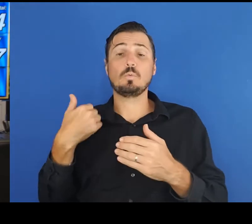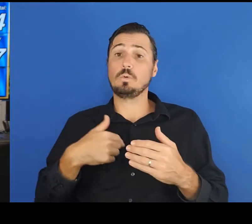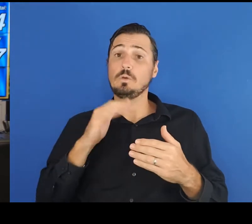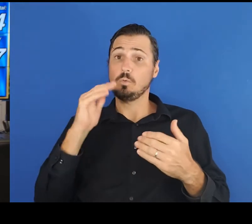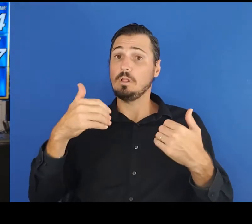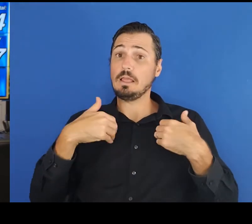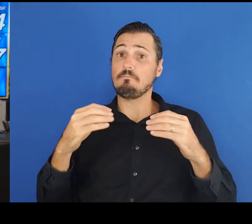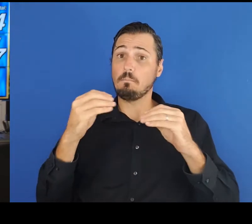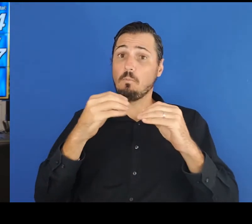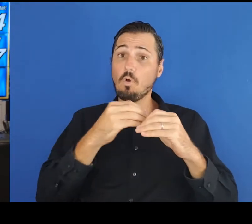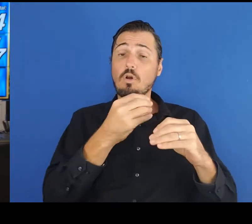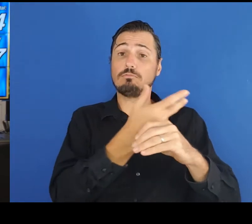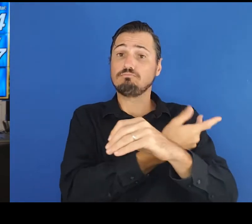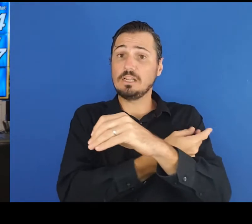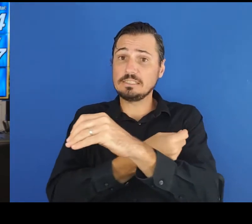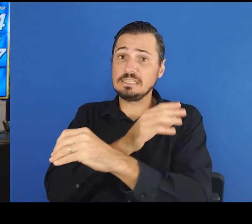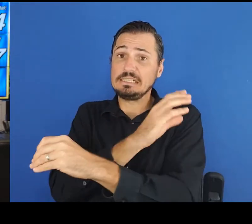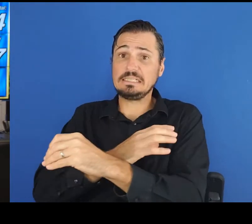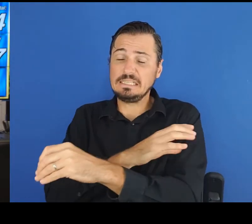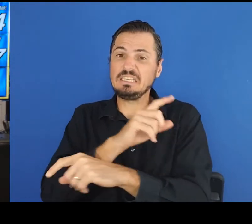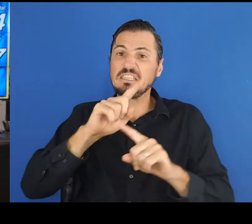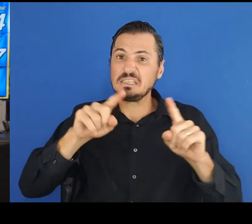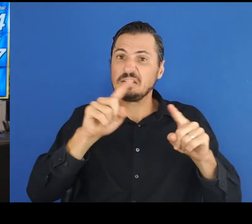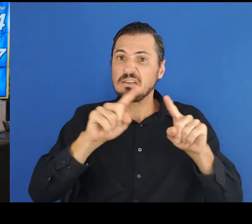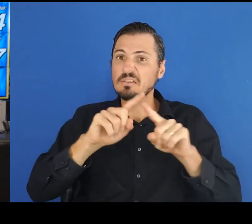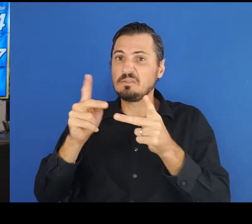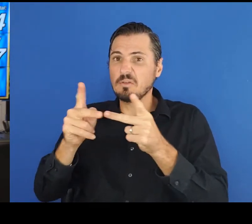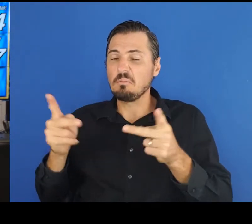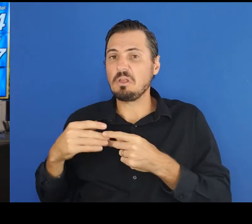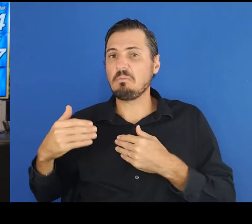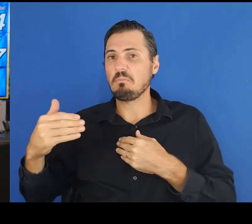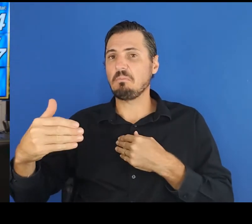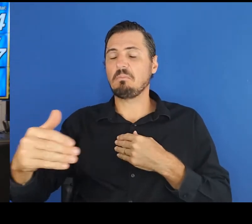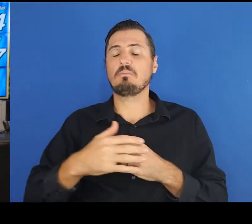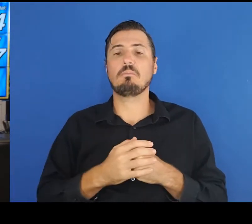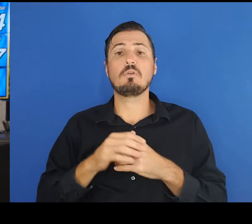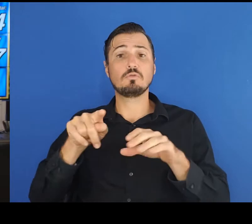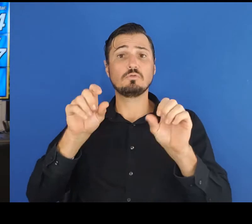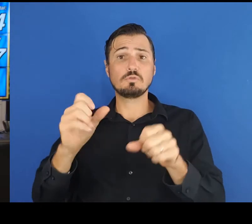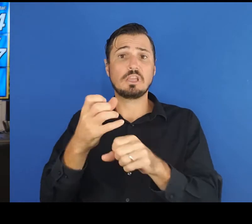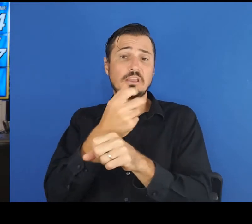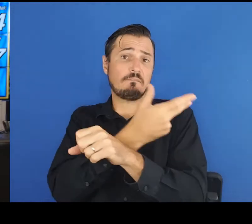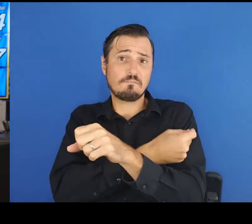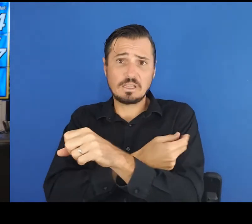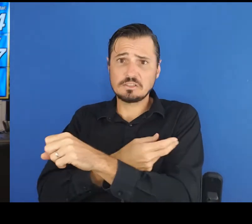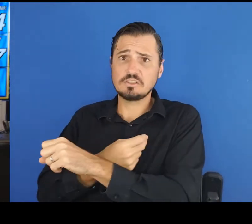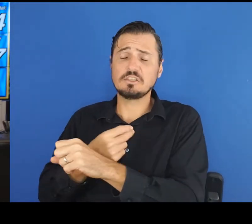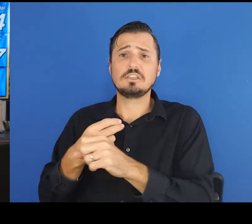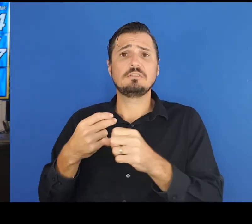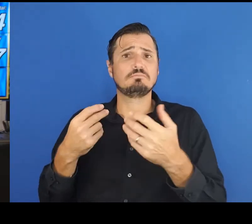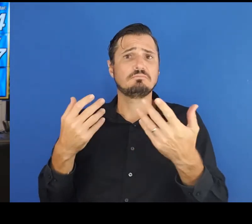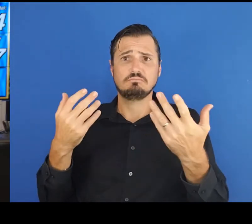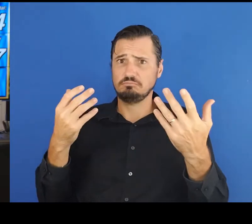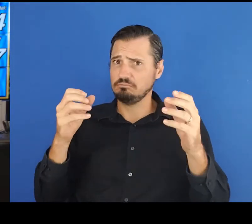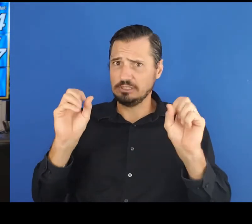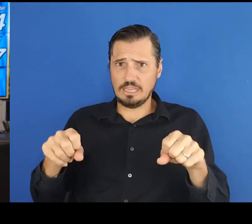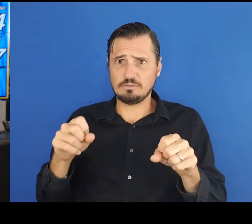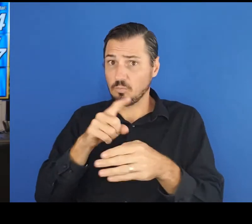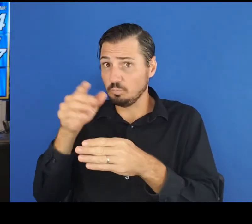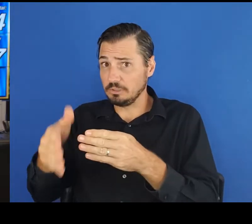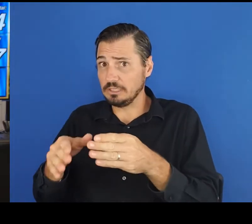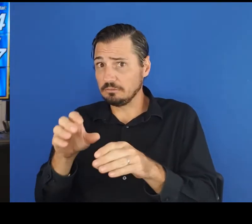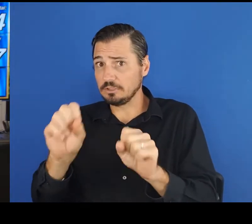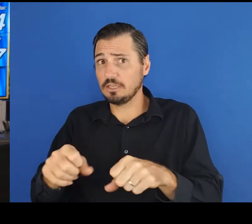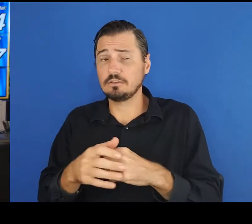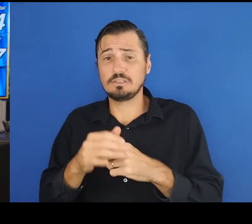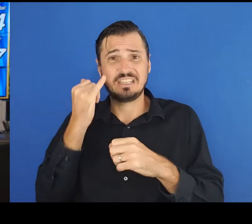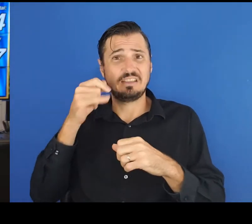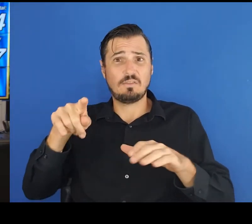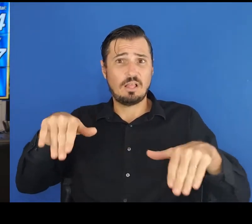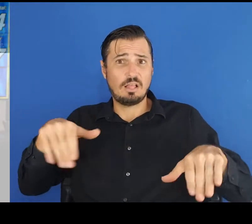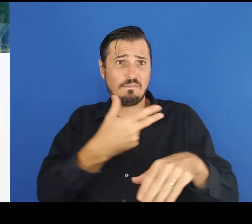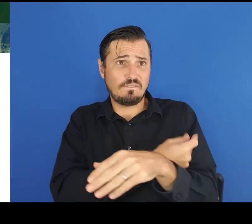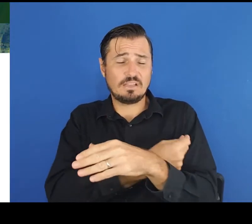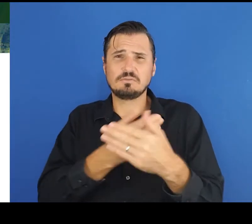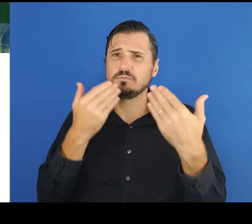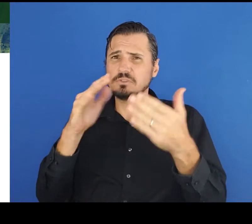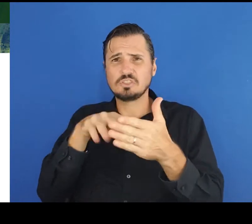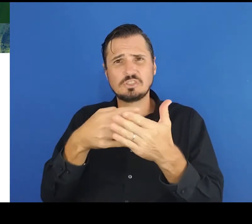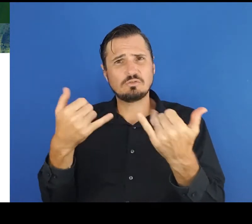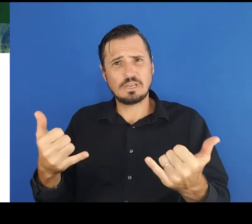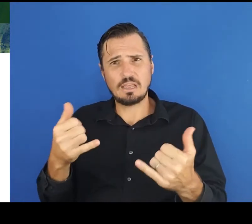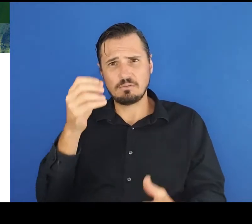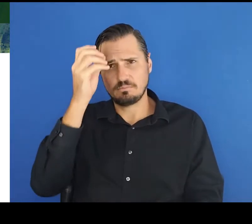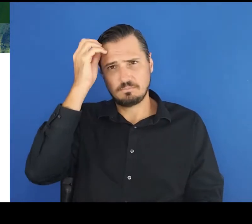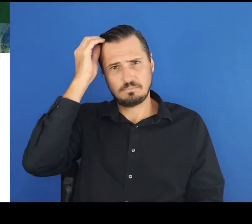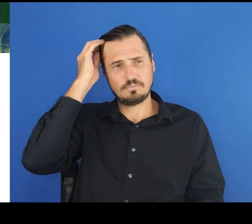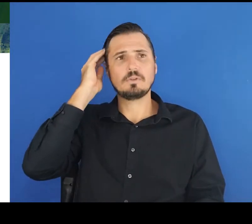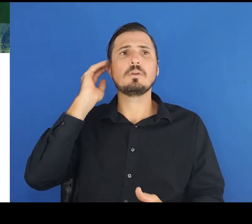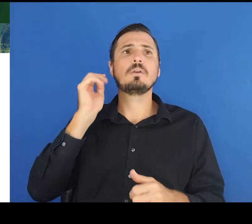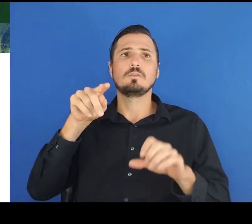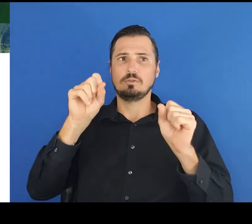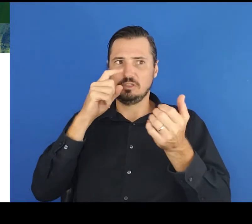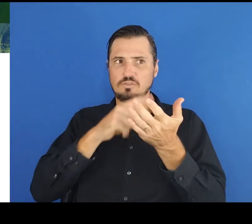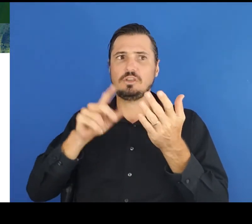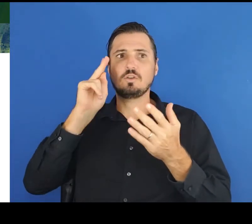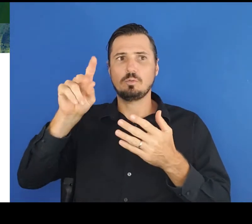Vaccines are widely available on the island, including weekend appointments. If you have not been vaccinated, please schedule your appointment now. Visit Kauai.gov/vaccine for information